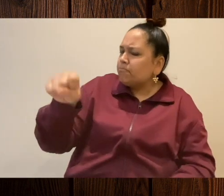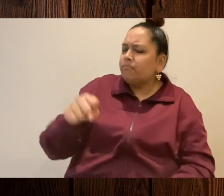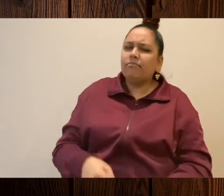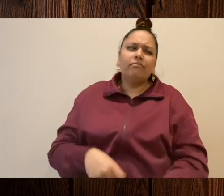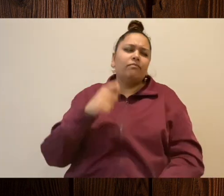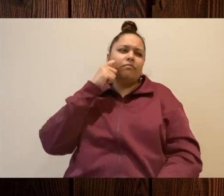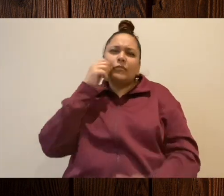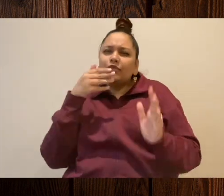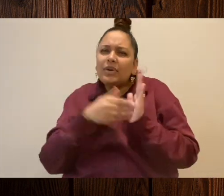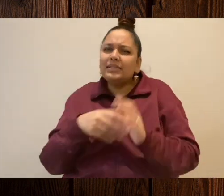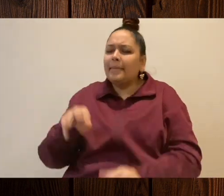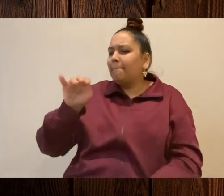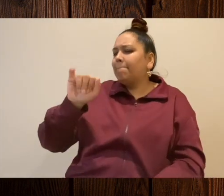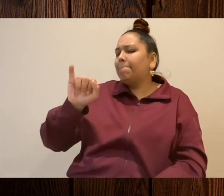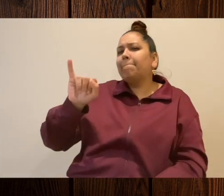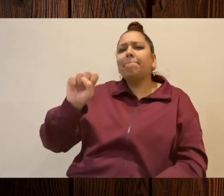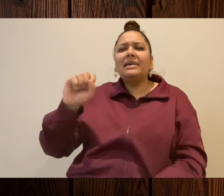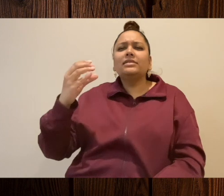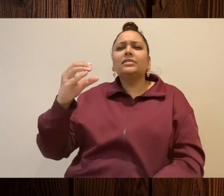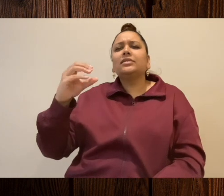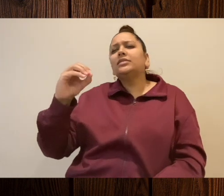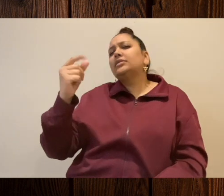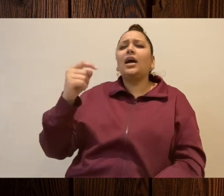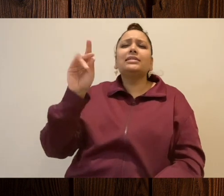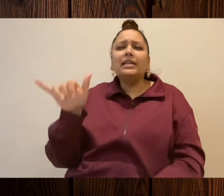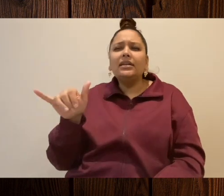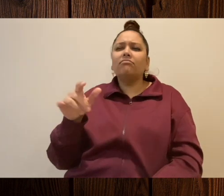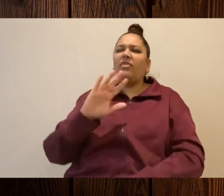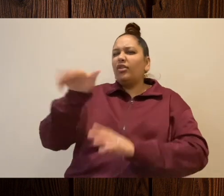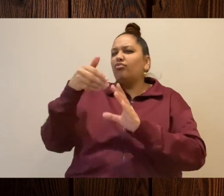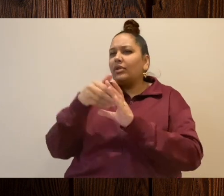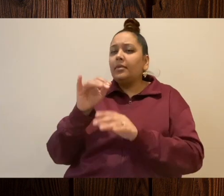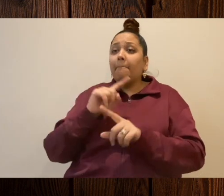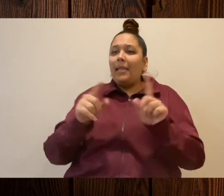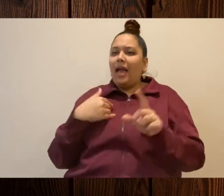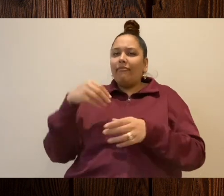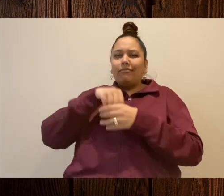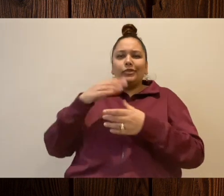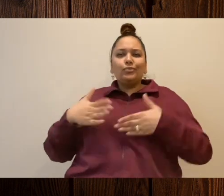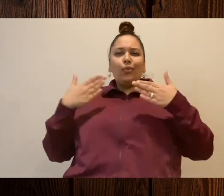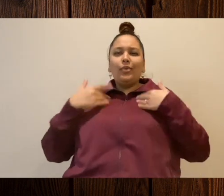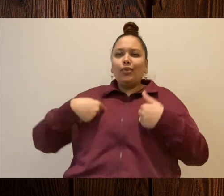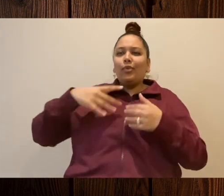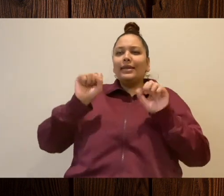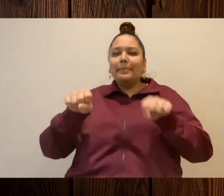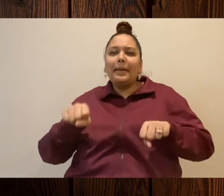that I'm folk, because I noticed that when I started saying it, there was always like a caveat like right after: “Oh, you know,